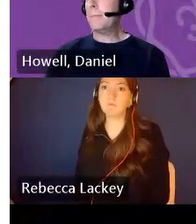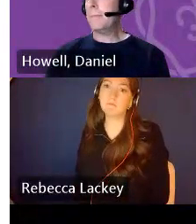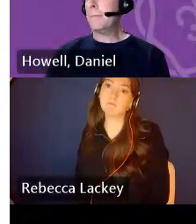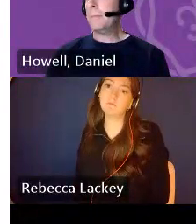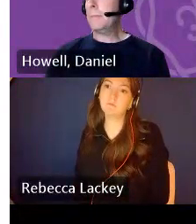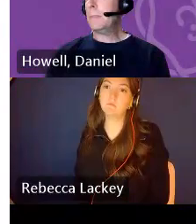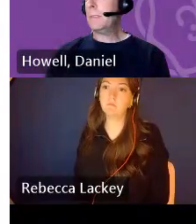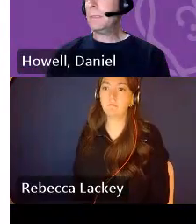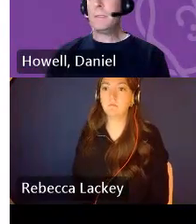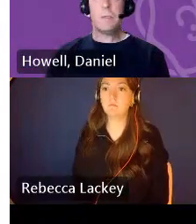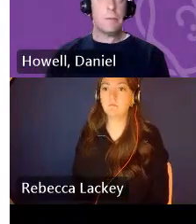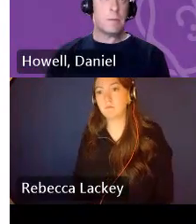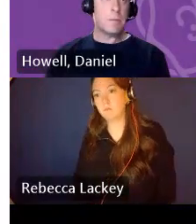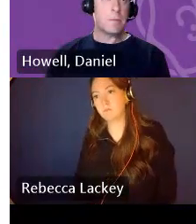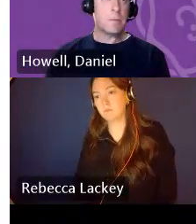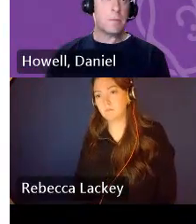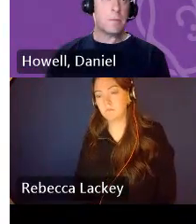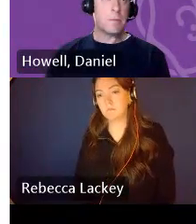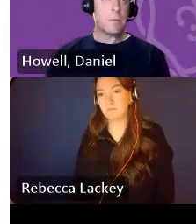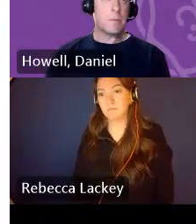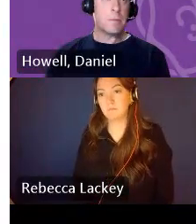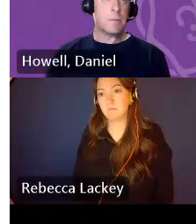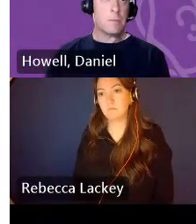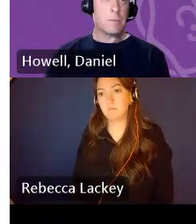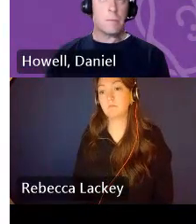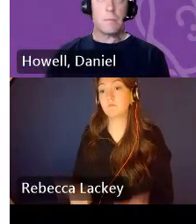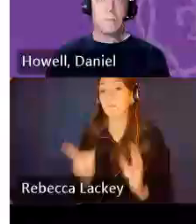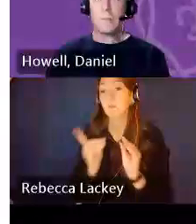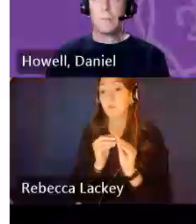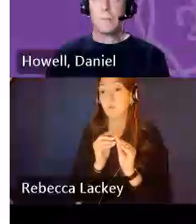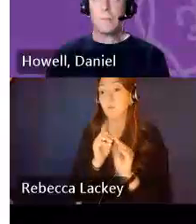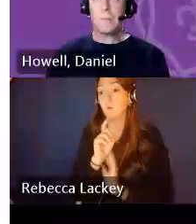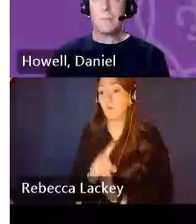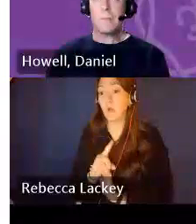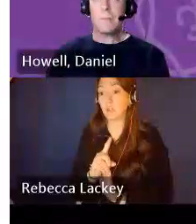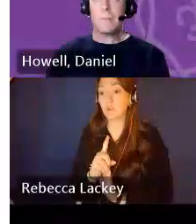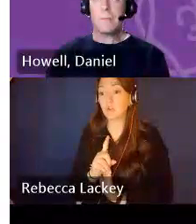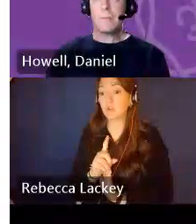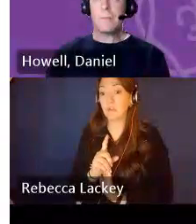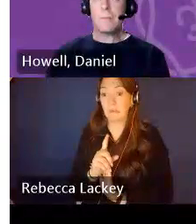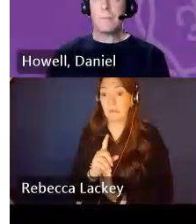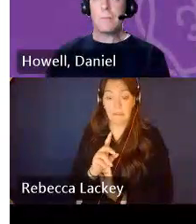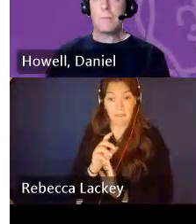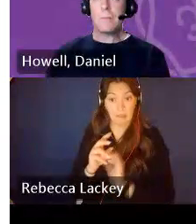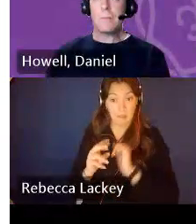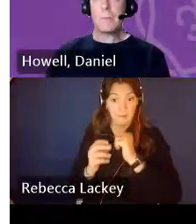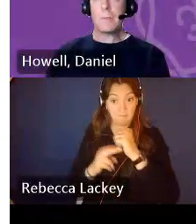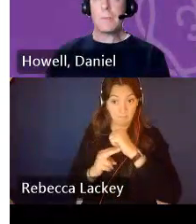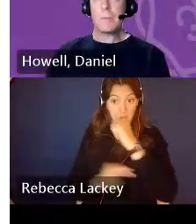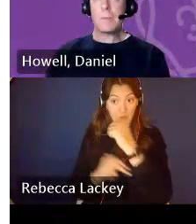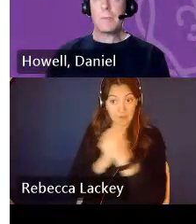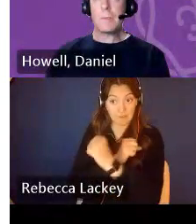Um one more question. Will the bridge be safe to travel for three years? Are there